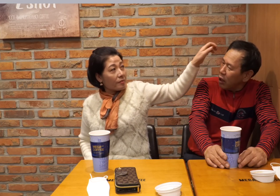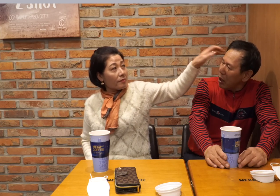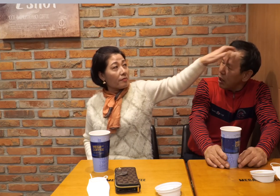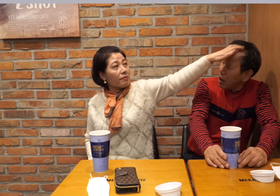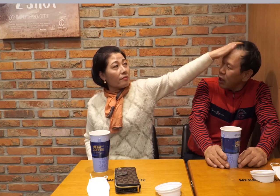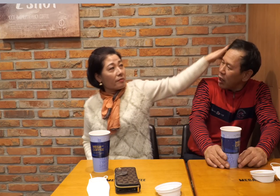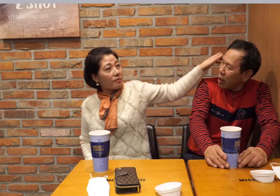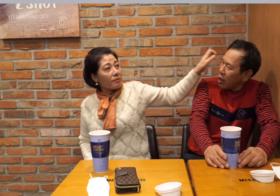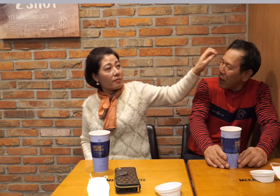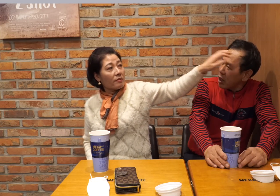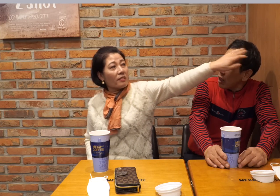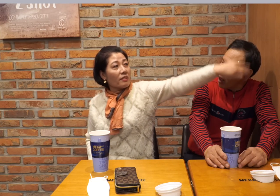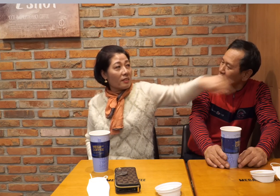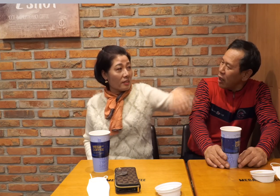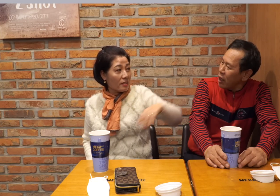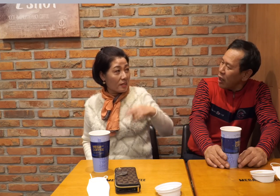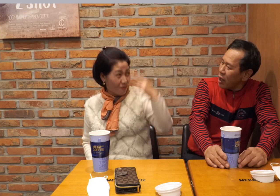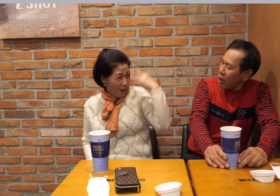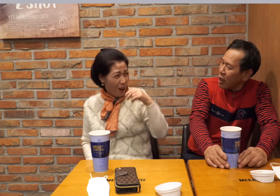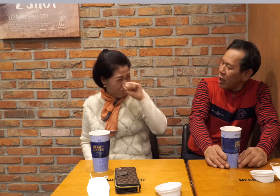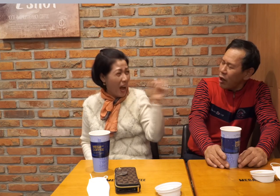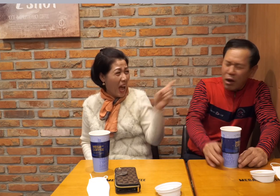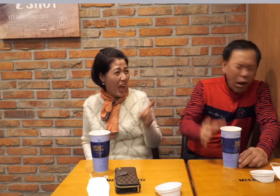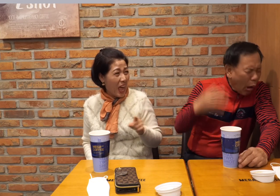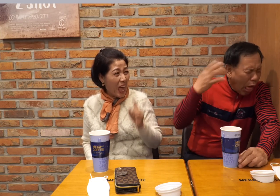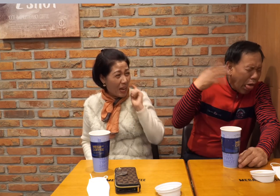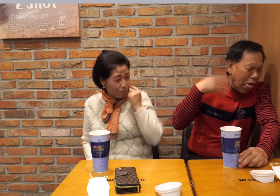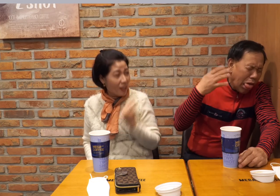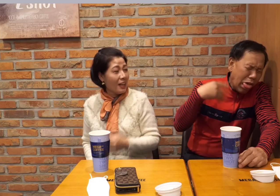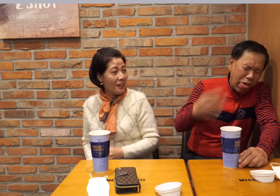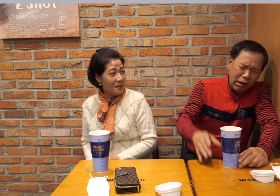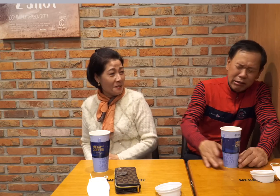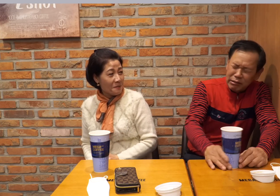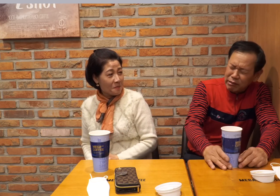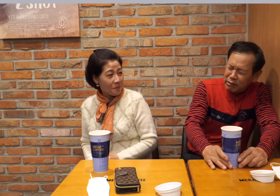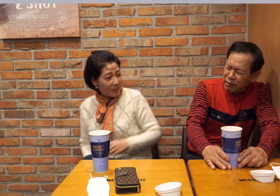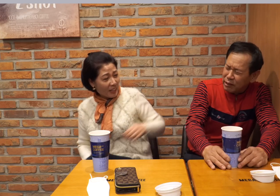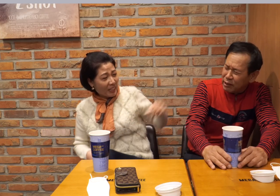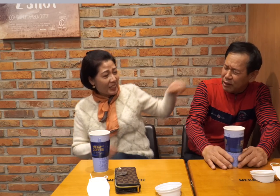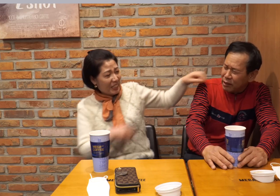Father, who came prettily because we were filming today. Is it hot? It's hot.